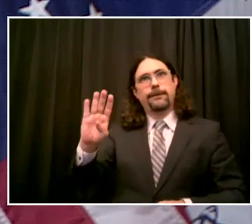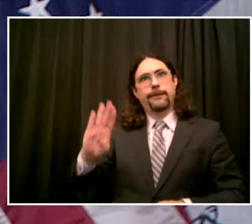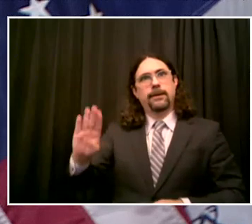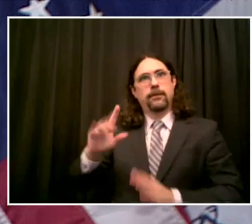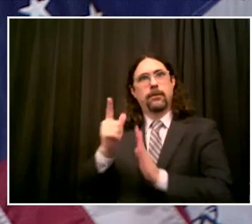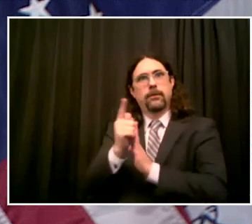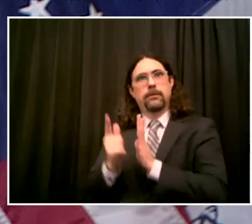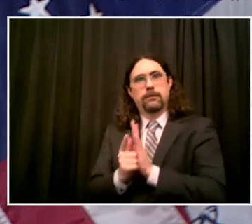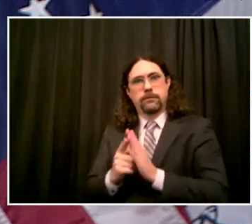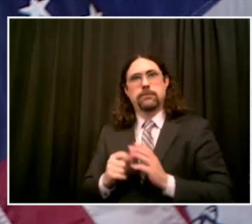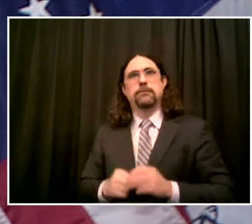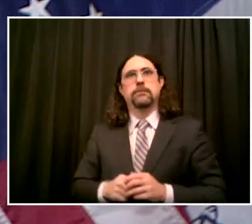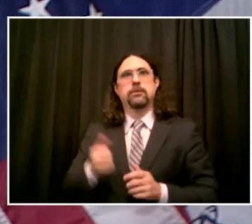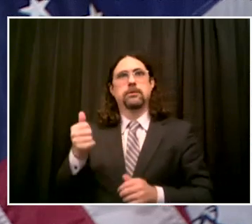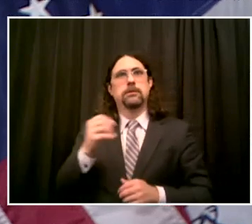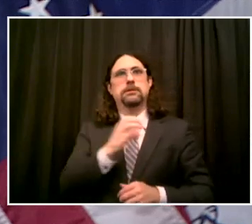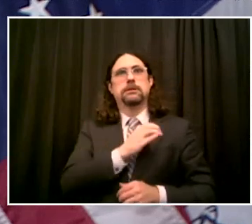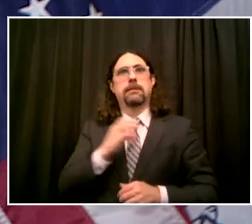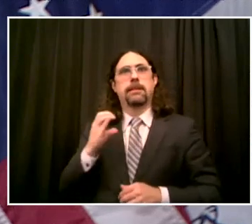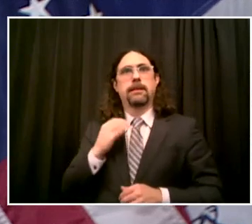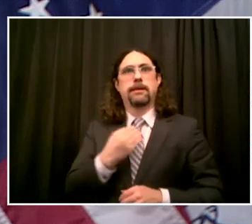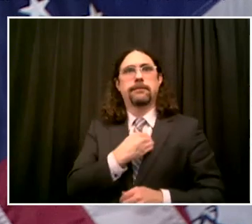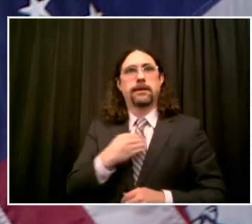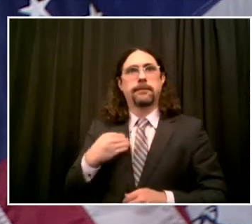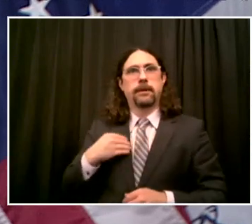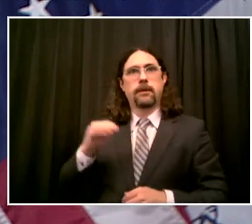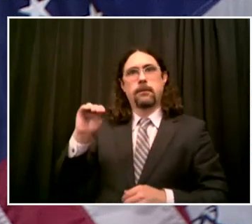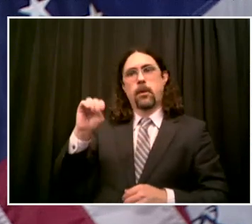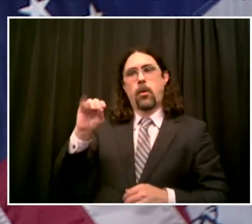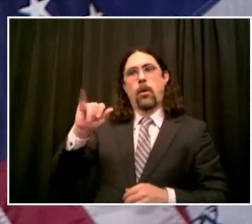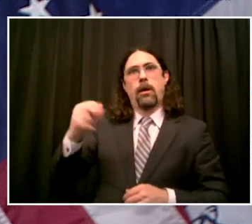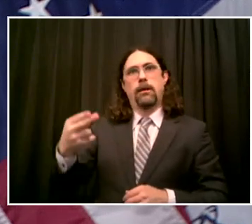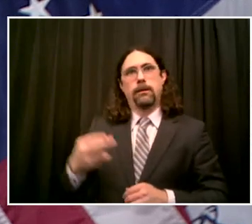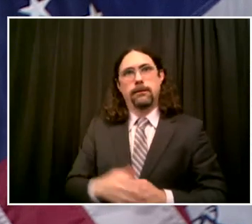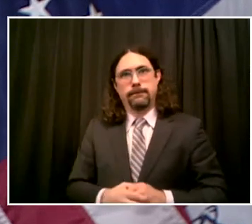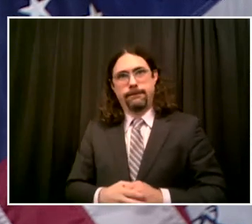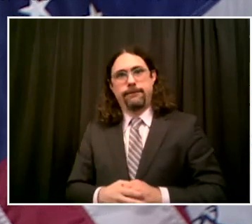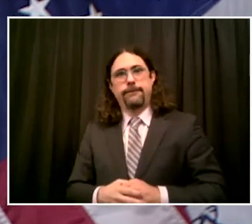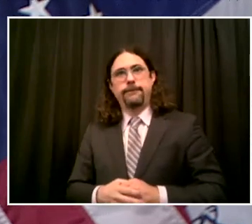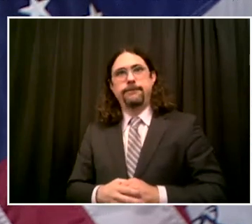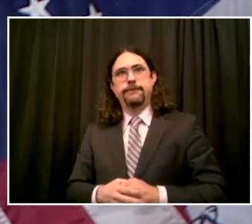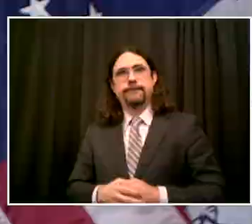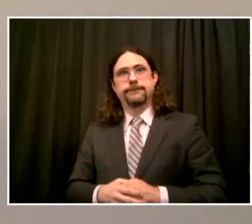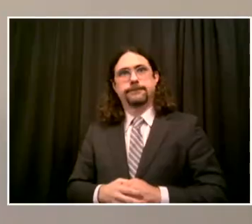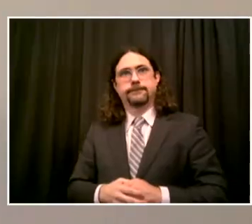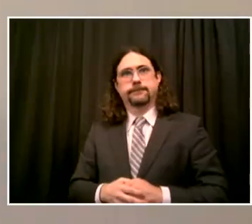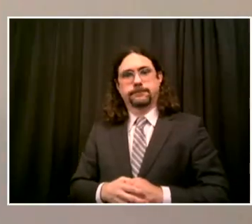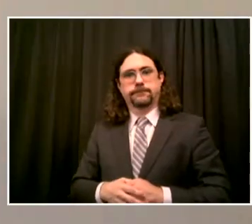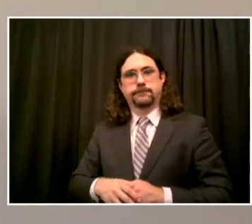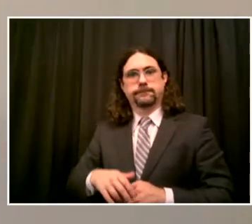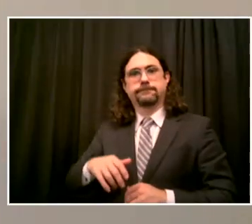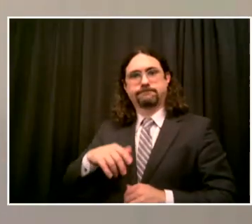THE SPONSOR OF 1908B, COUNCIL